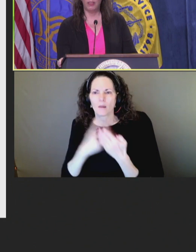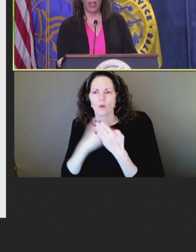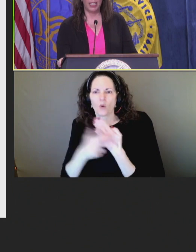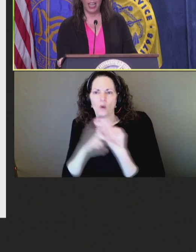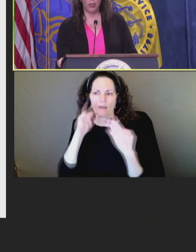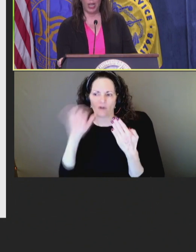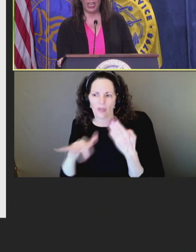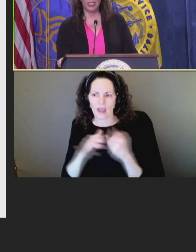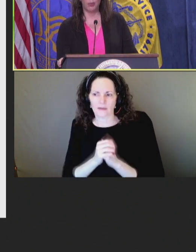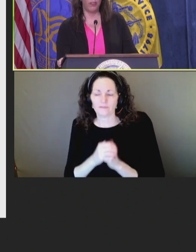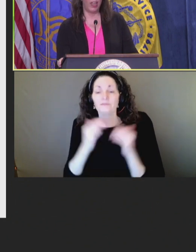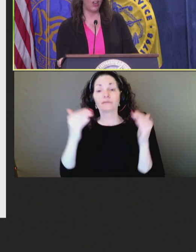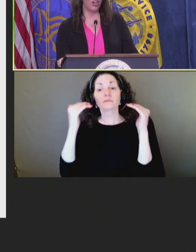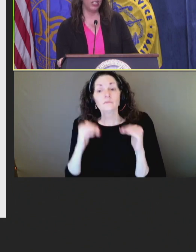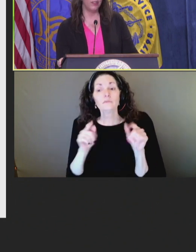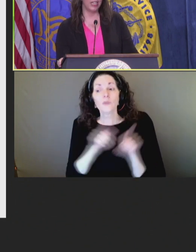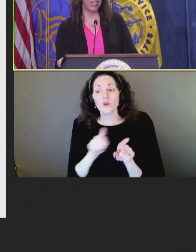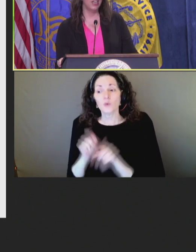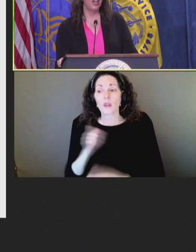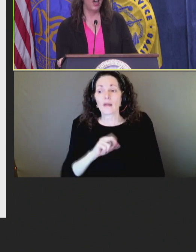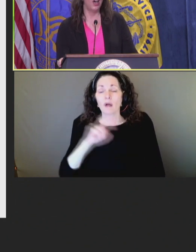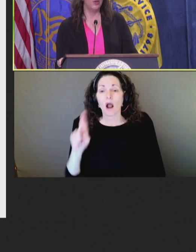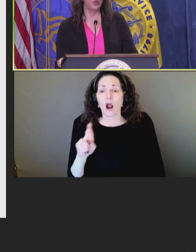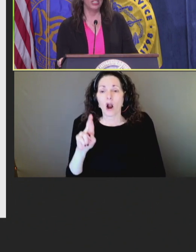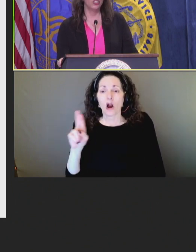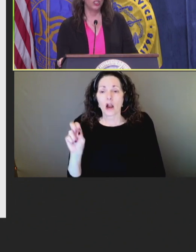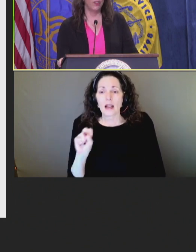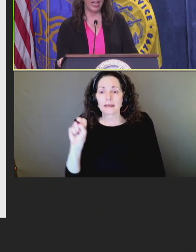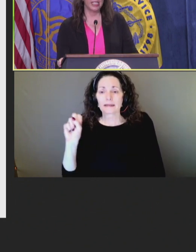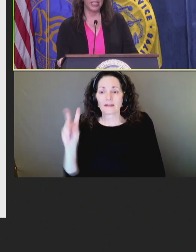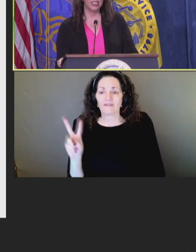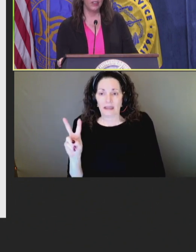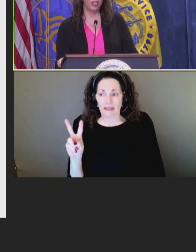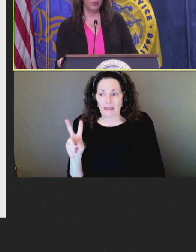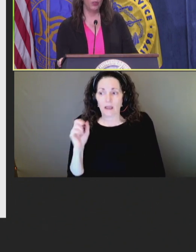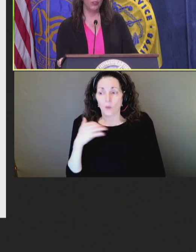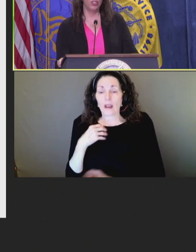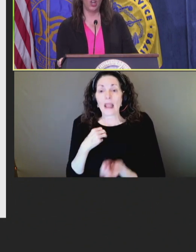finally had a way to prevent RSV. We had two vaccines available for adults